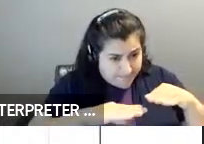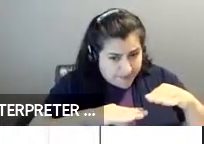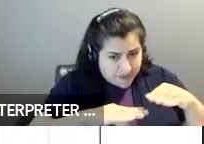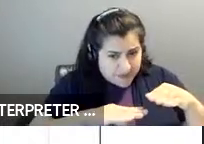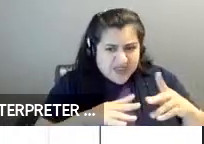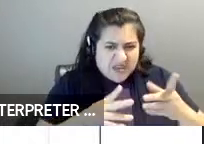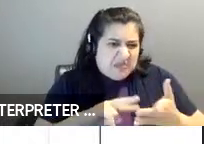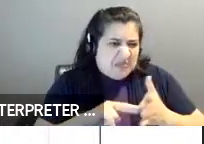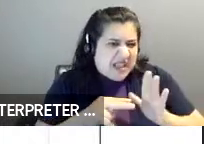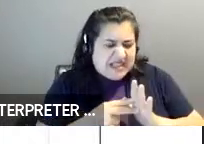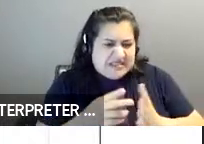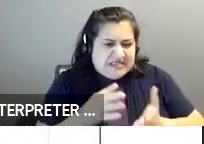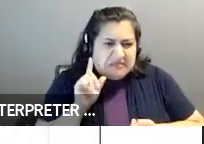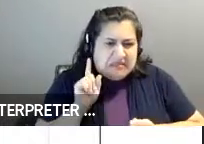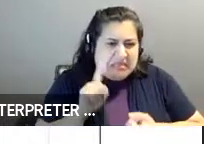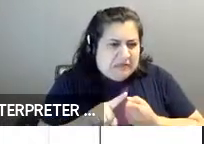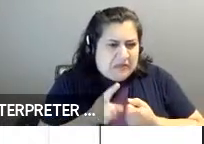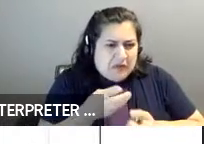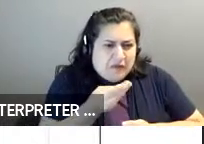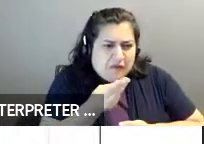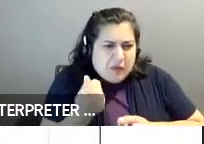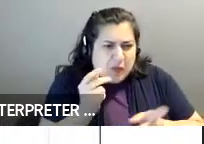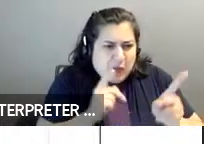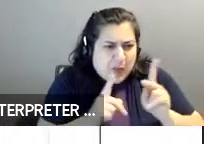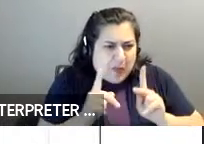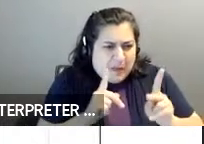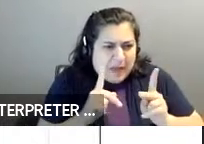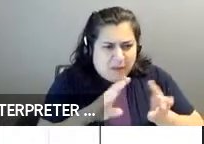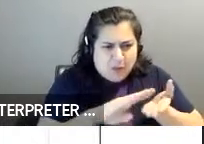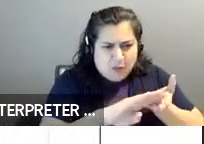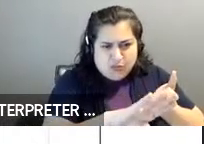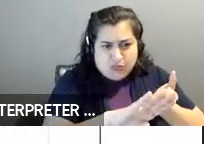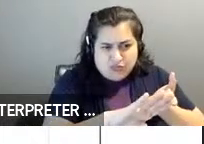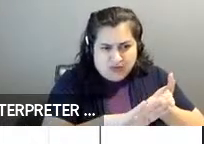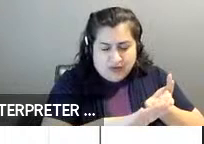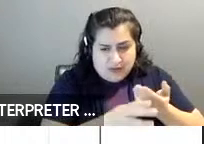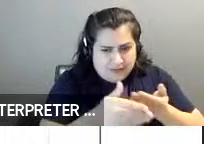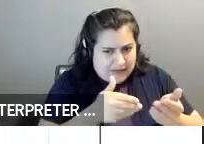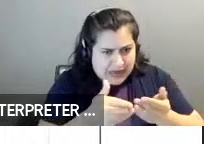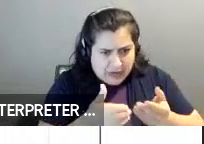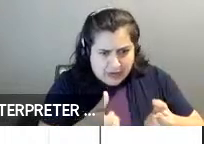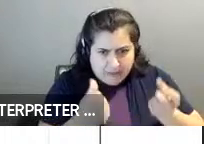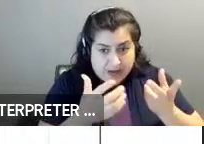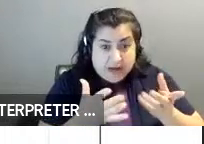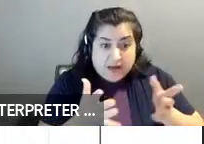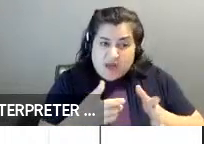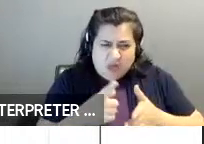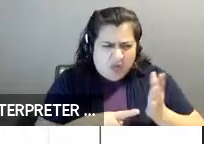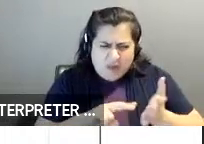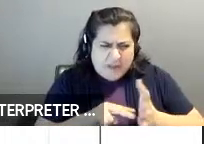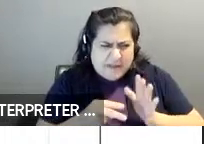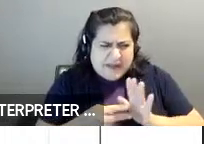So what this tells us is that as the power wheelchair use percentage increases in our